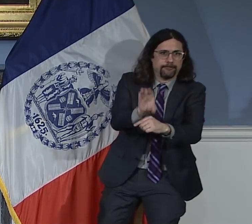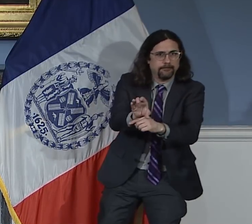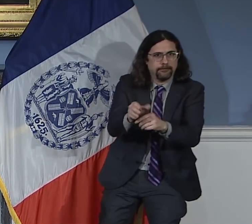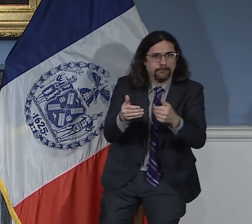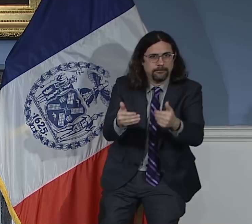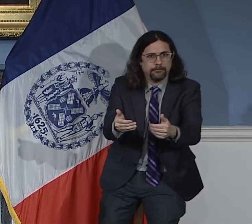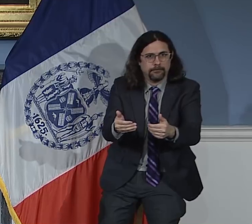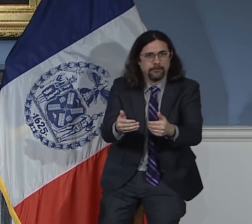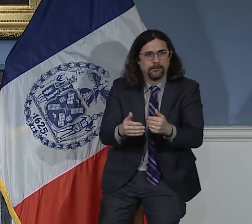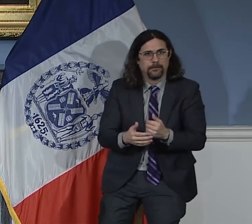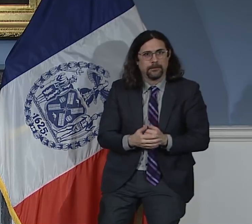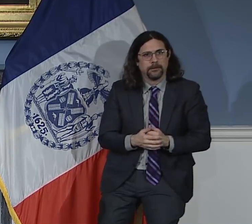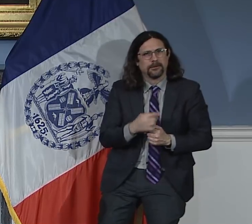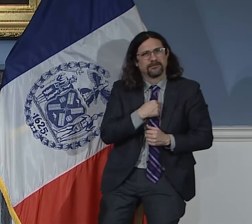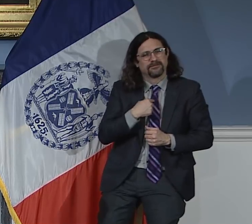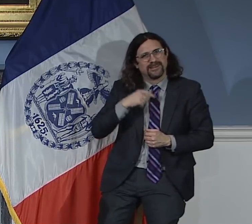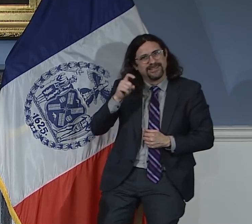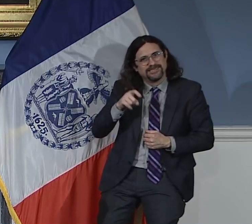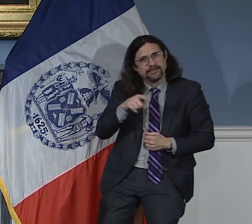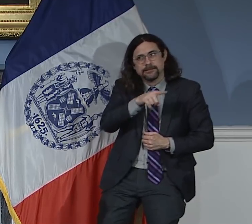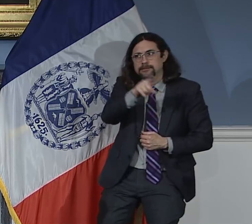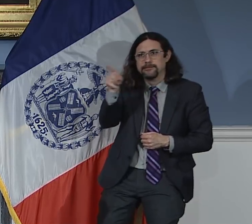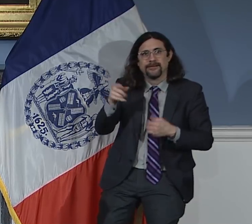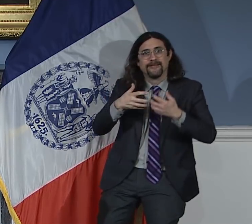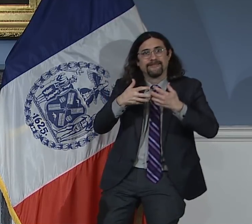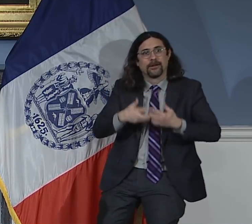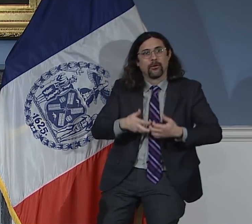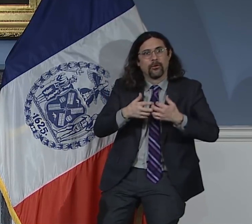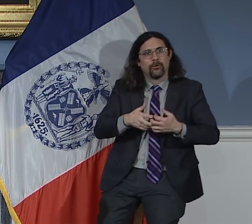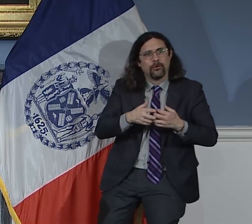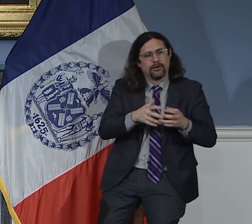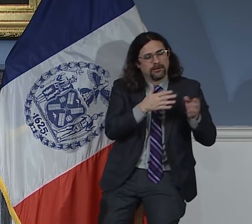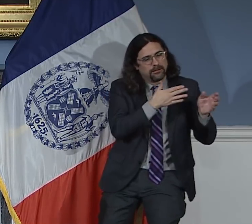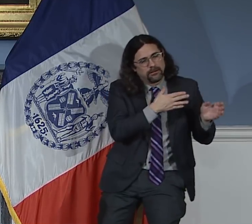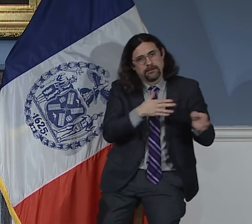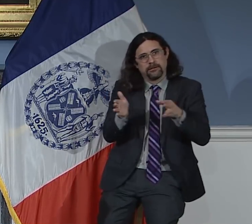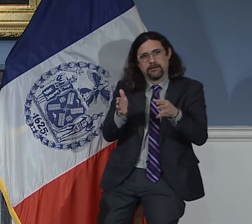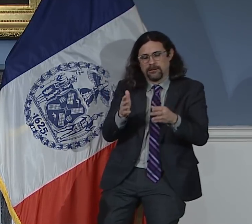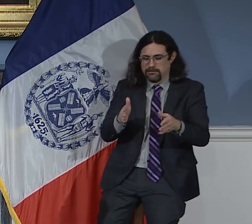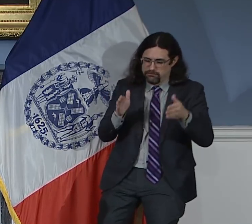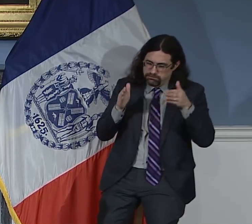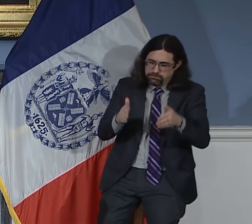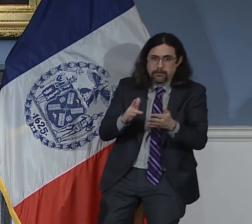THE PRESIDENT ENSURING MAXIMUM 24/7 PRODUCTION OF ALL ITEMS NEEDED BY OUR HEALTH CARE